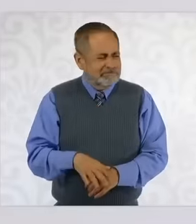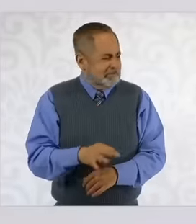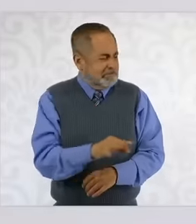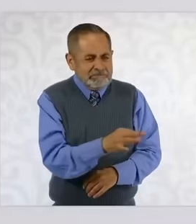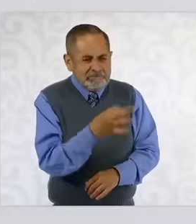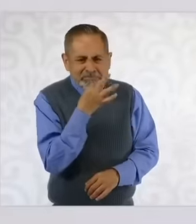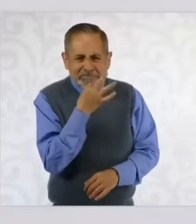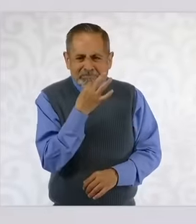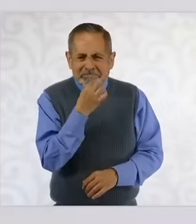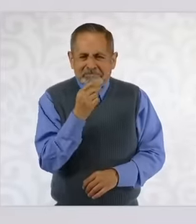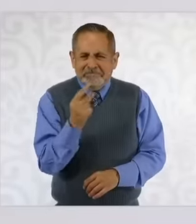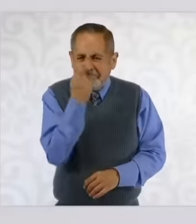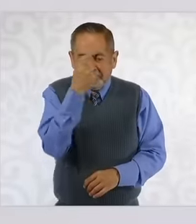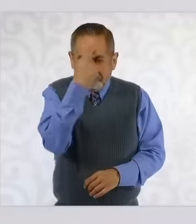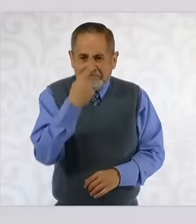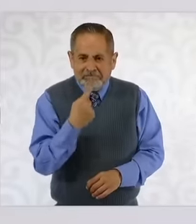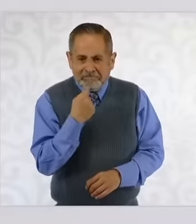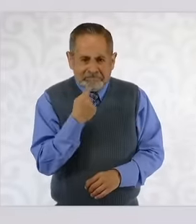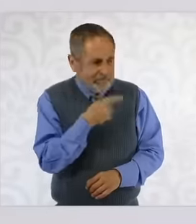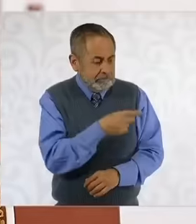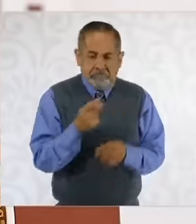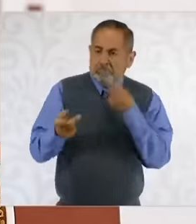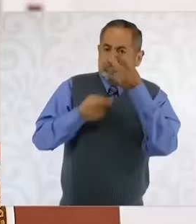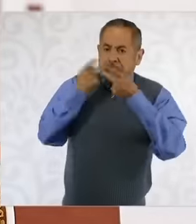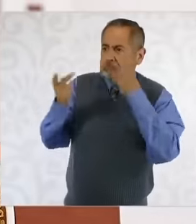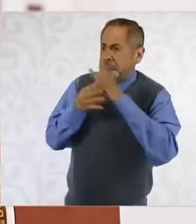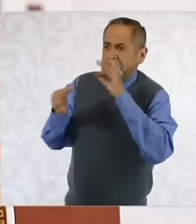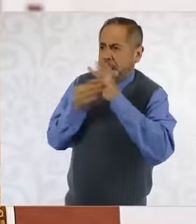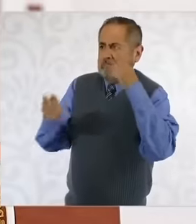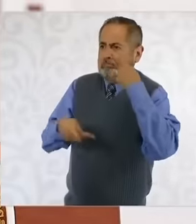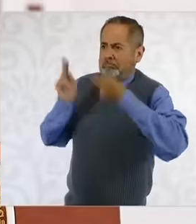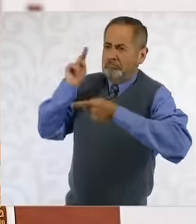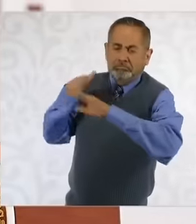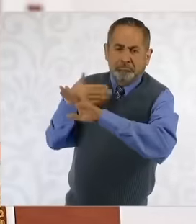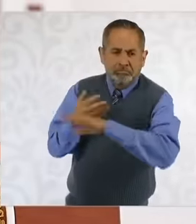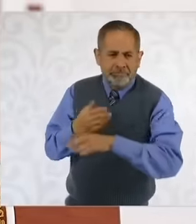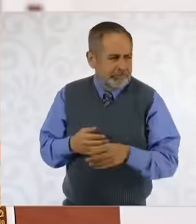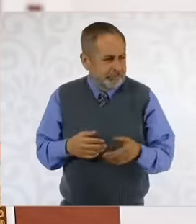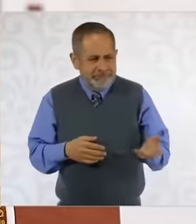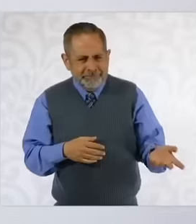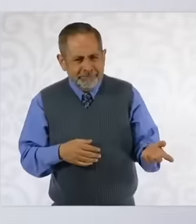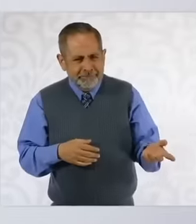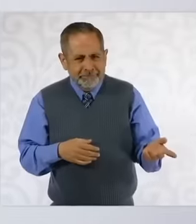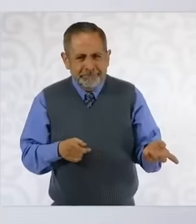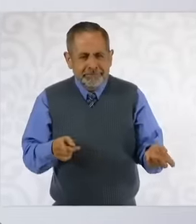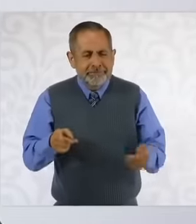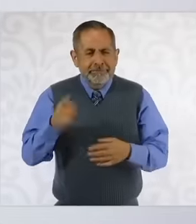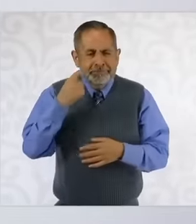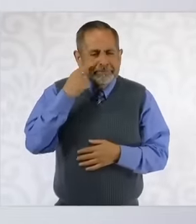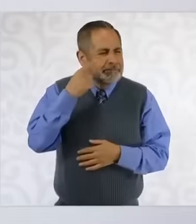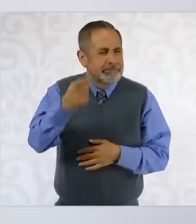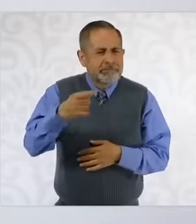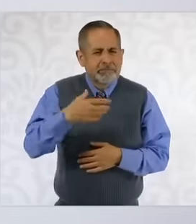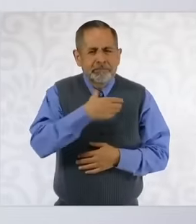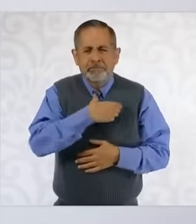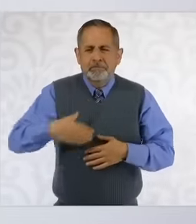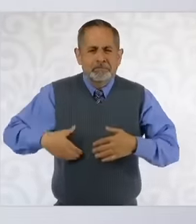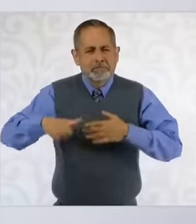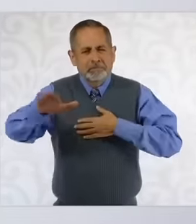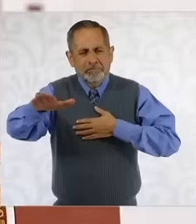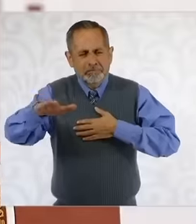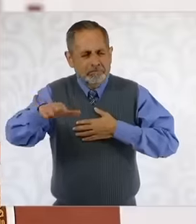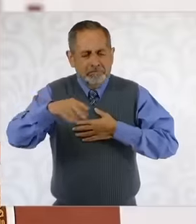the criticism, the protest passed and the next day, as President López Obrador said,